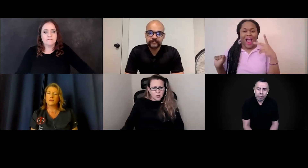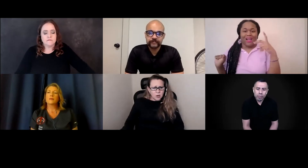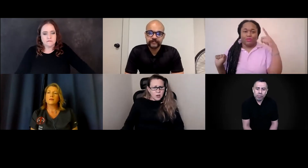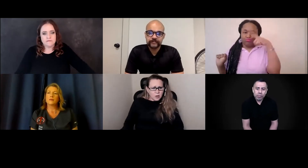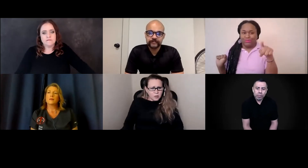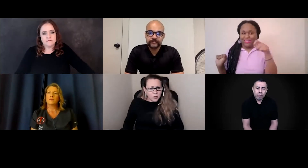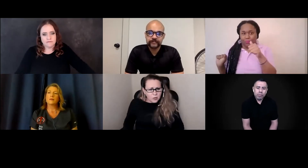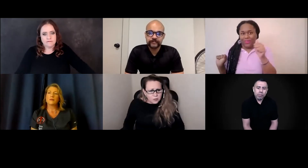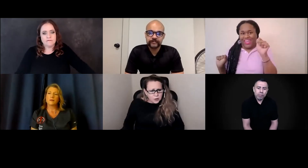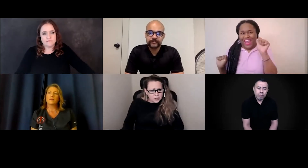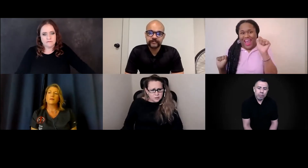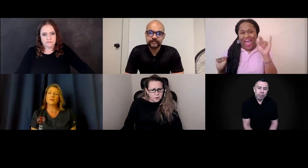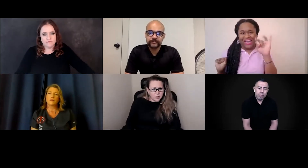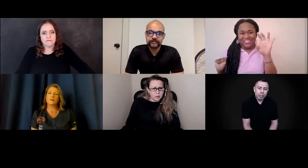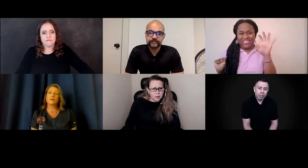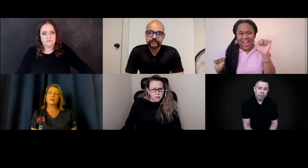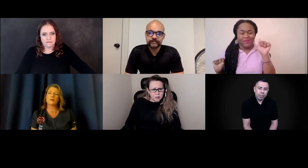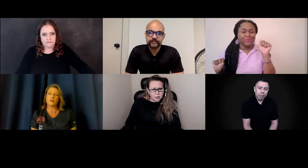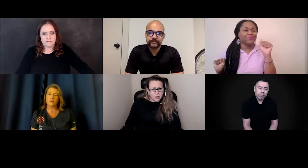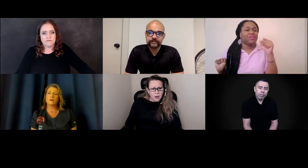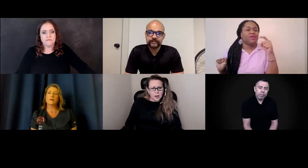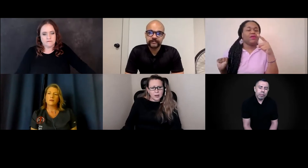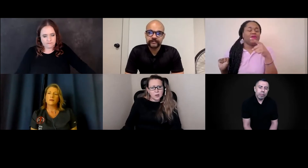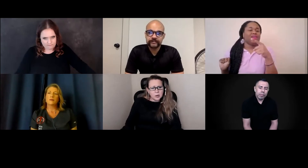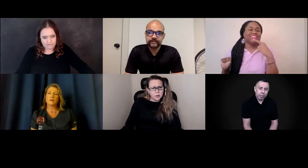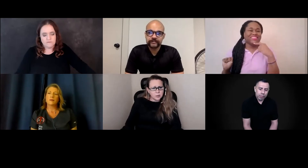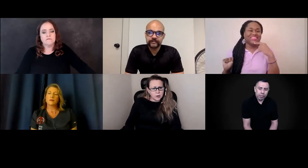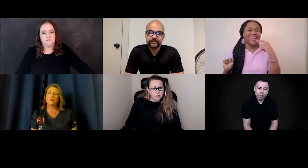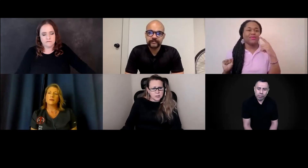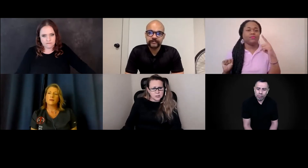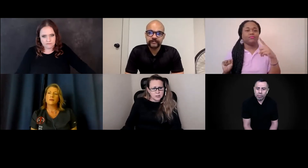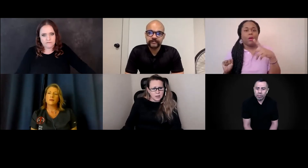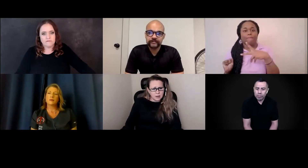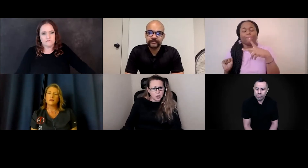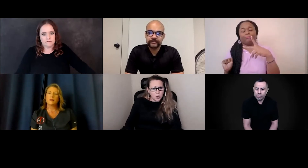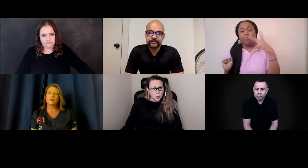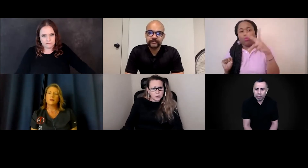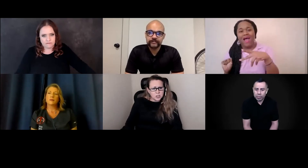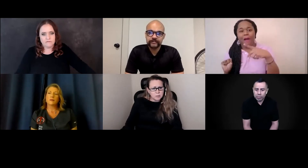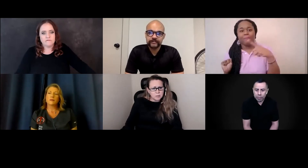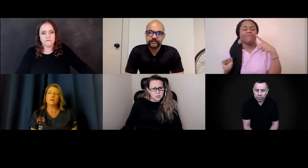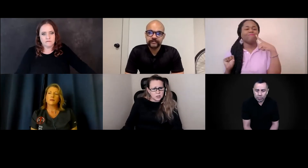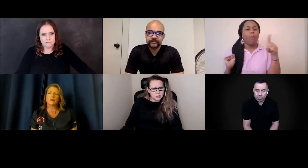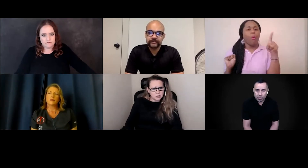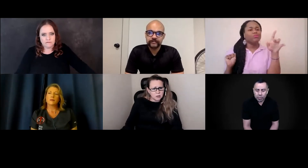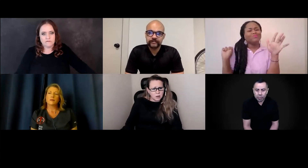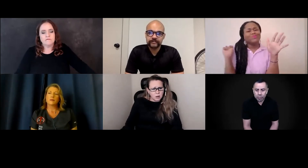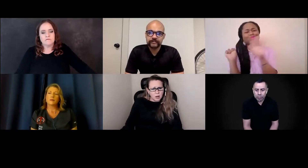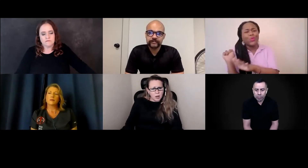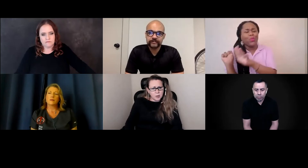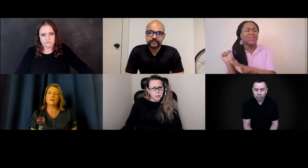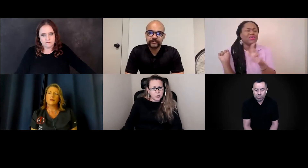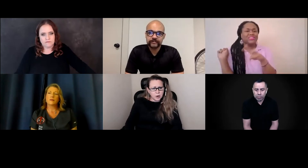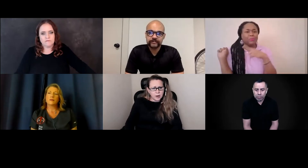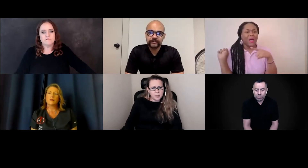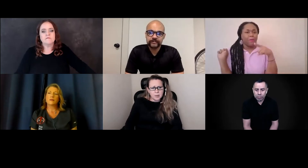So, first of all, I agree with what Alicia said, when she mentioned that program at the